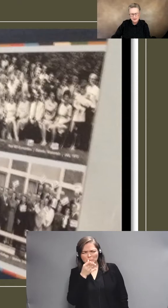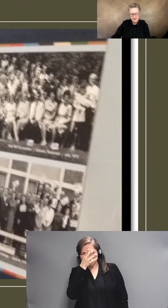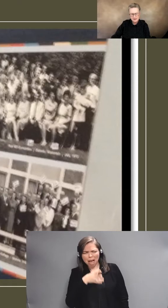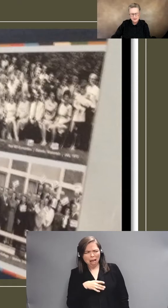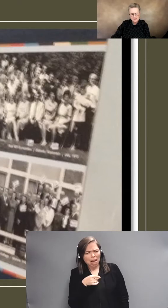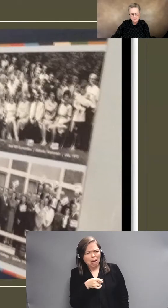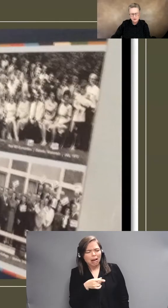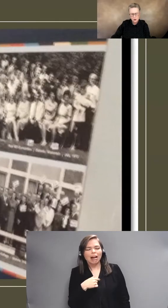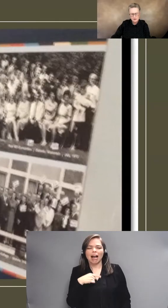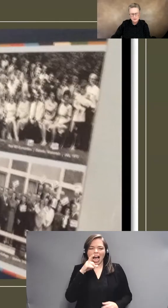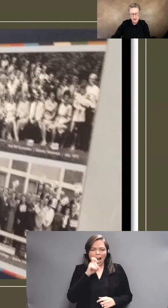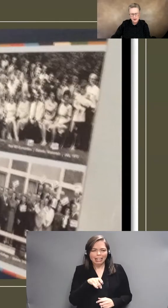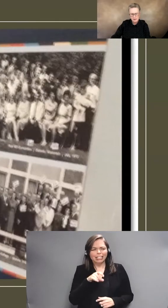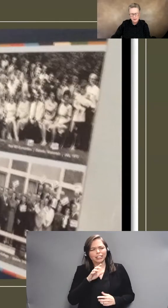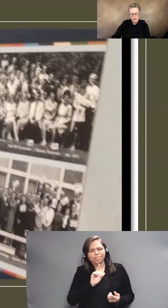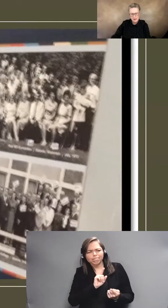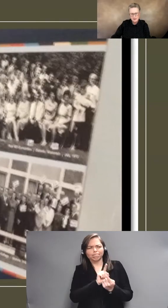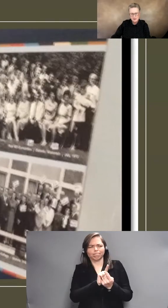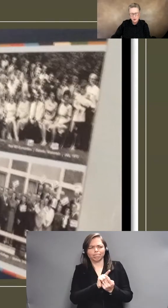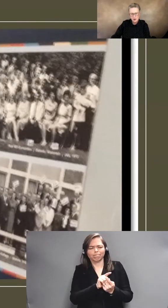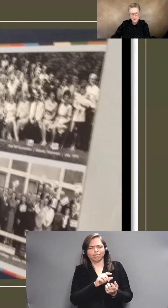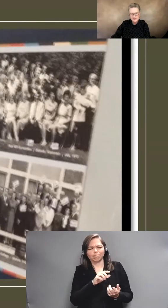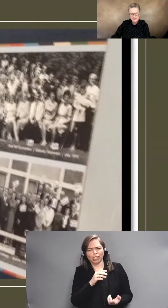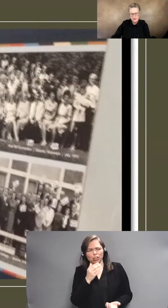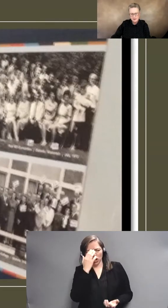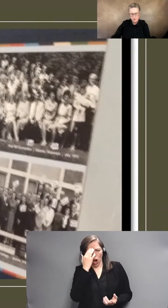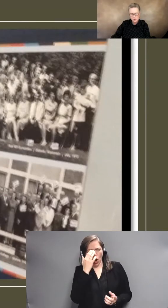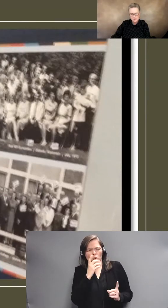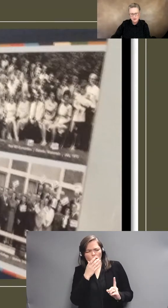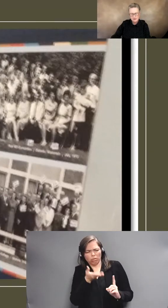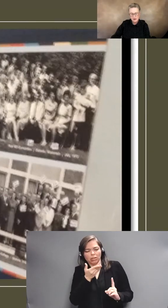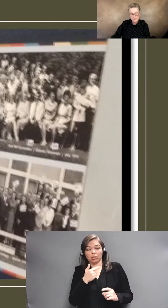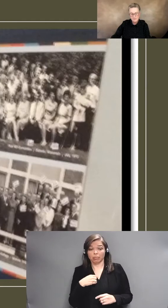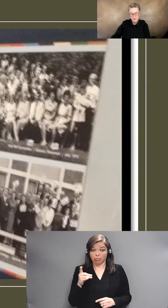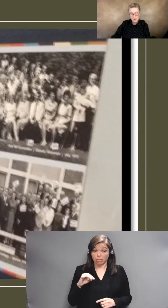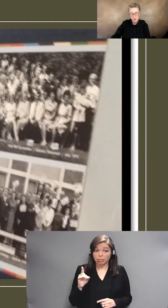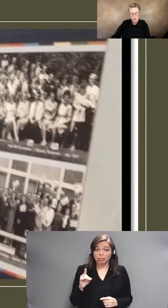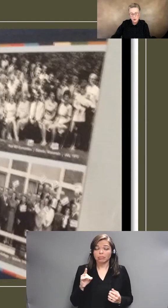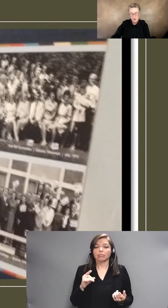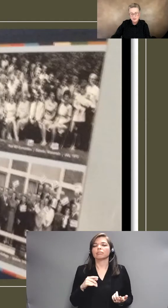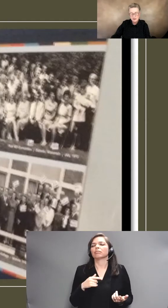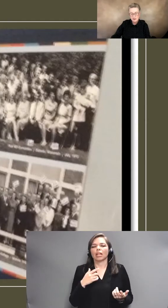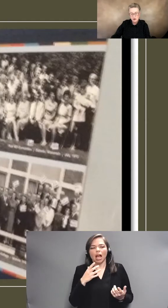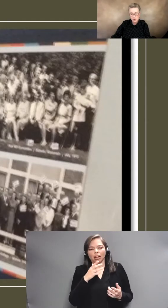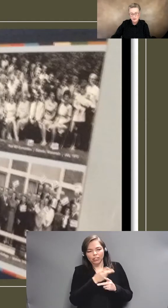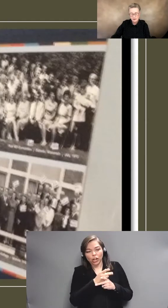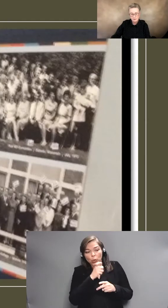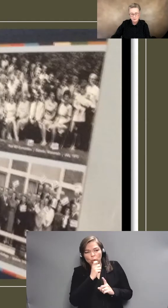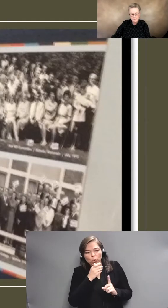and I needed to get to know this man and so what I did was found out who he was and I stalked him